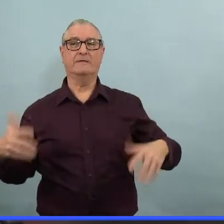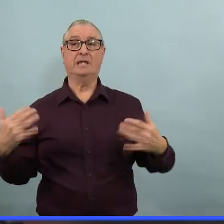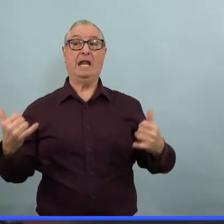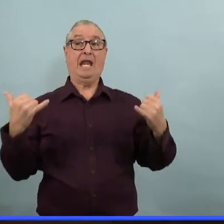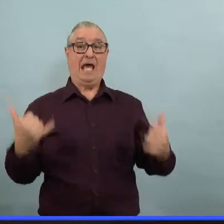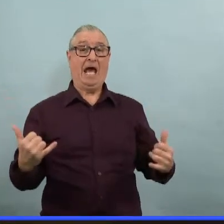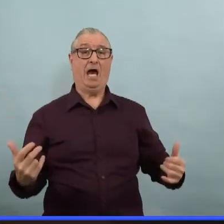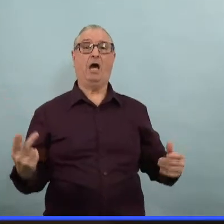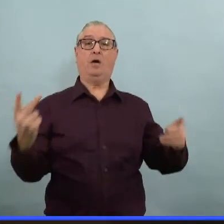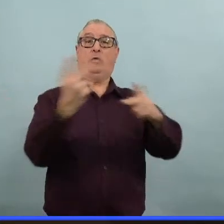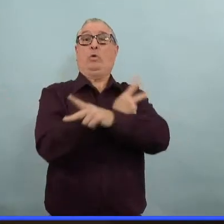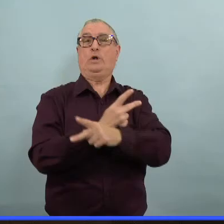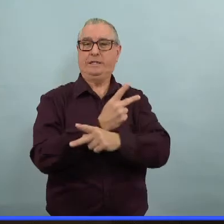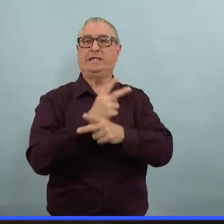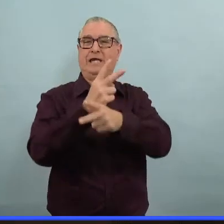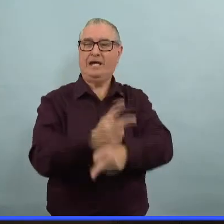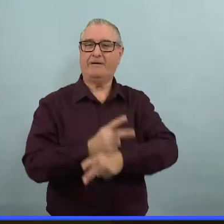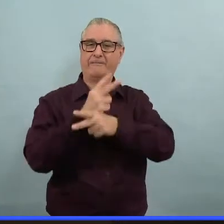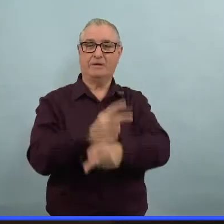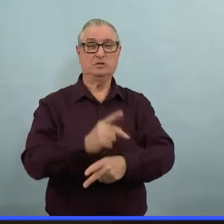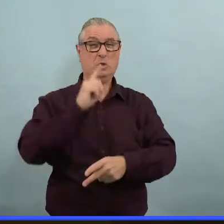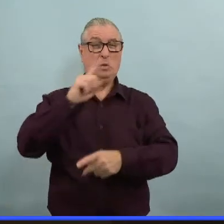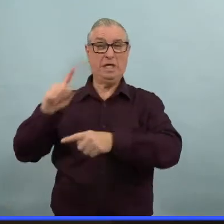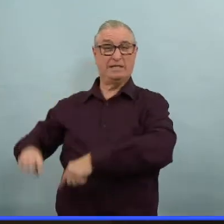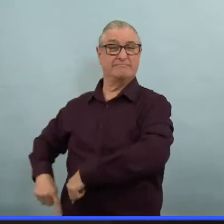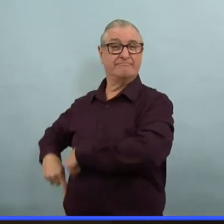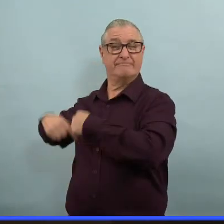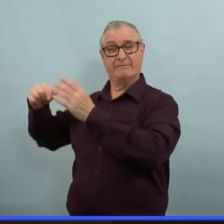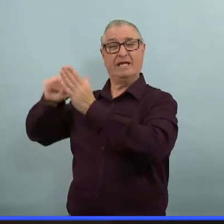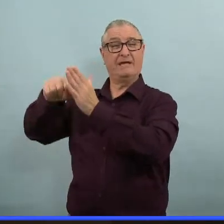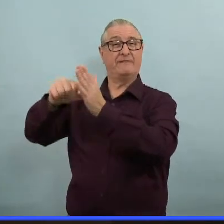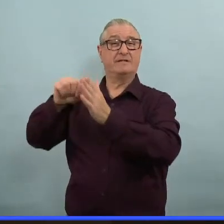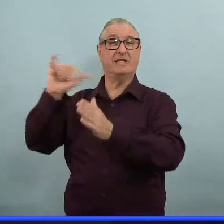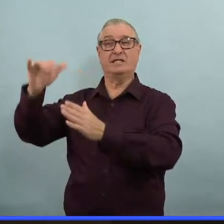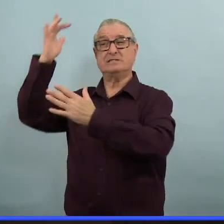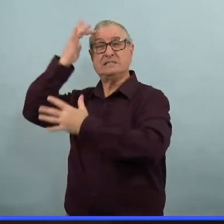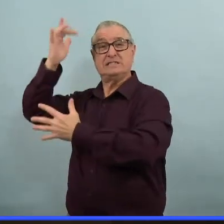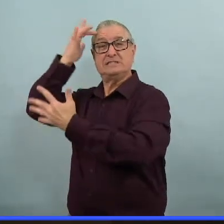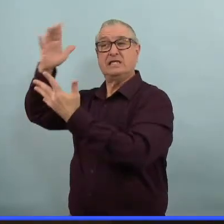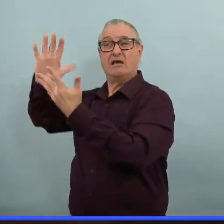reason manitoba hasn't gone with a two household bubble formula like some other provinces have